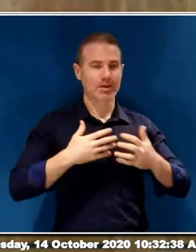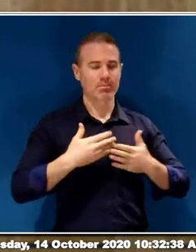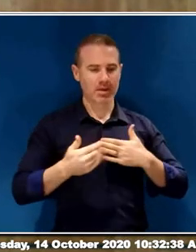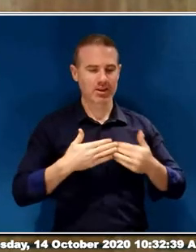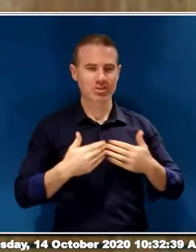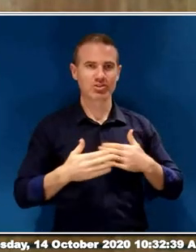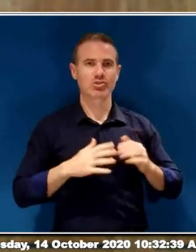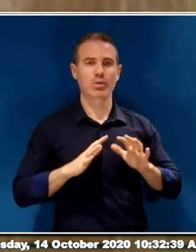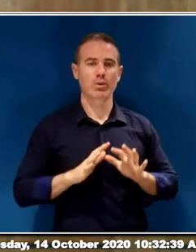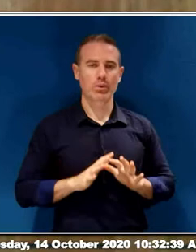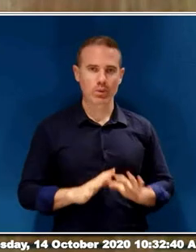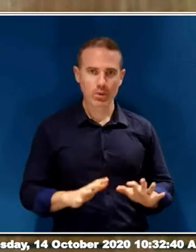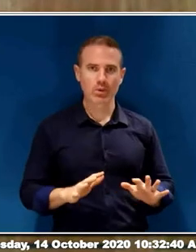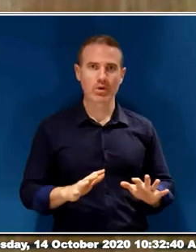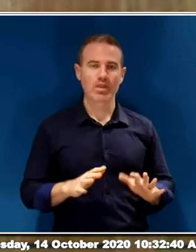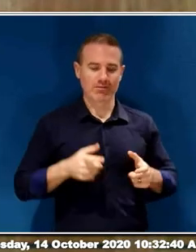I ask for that to be played.